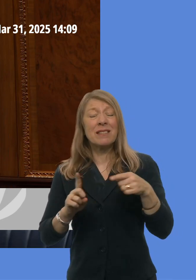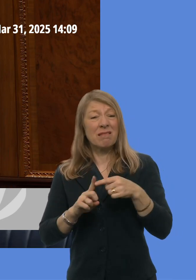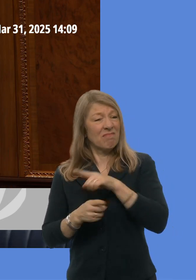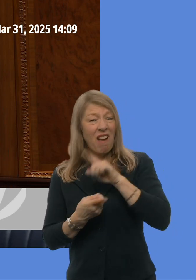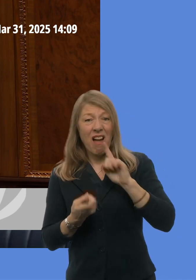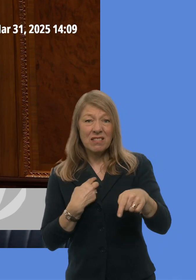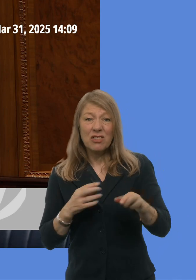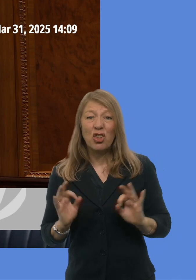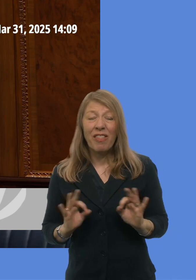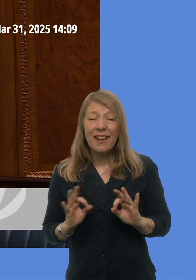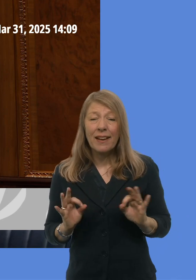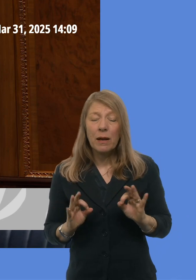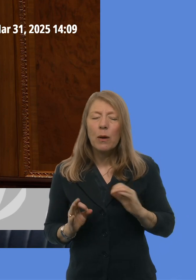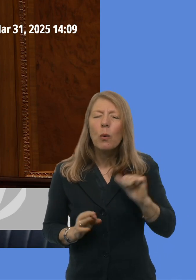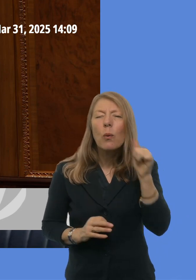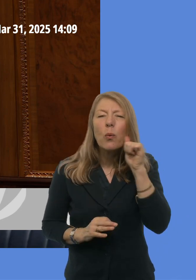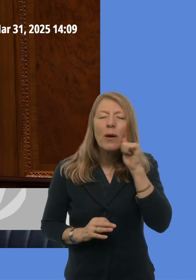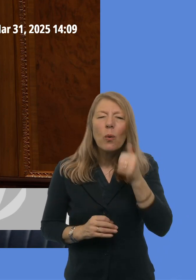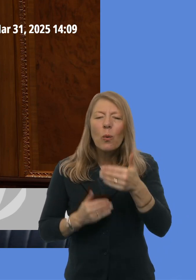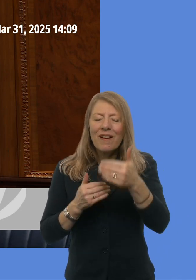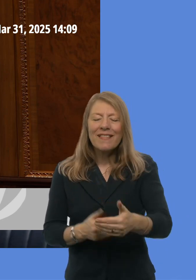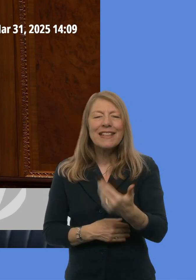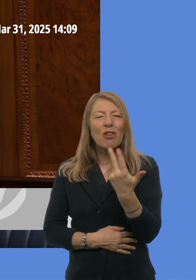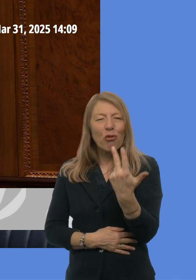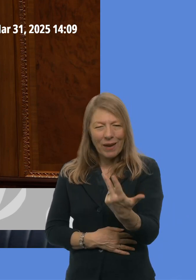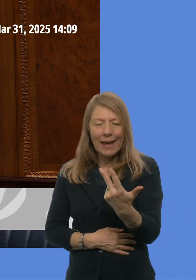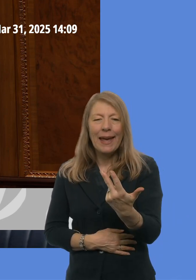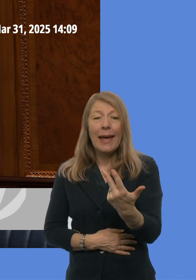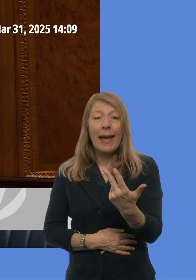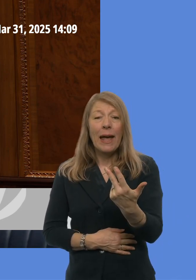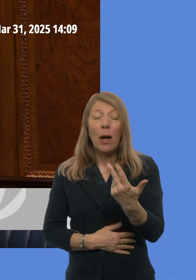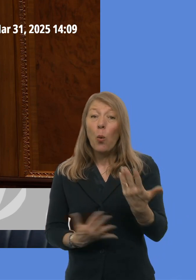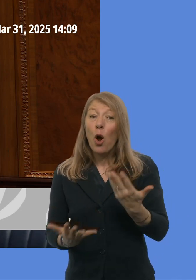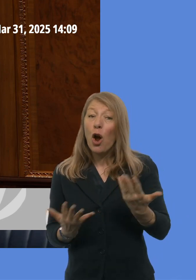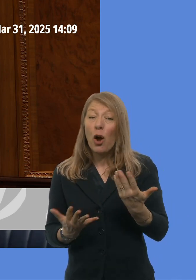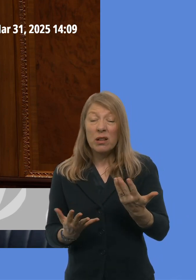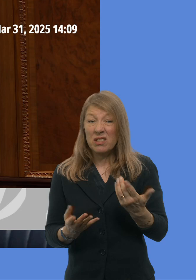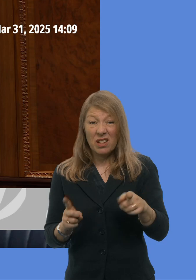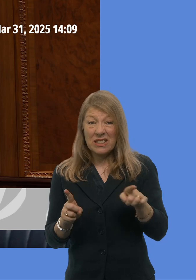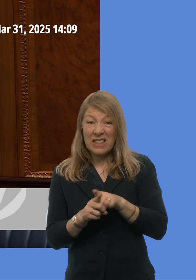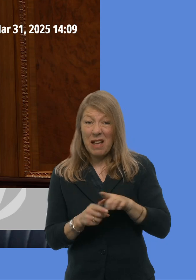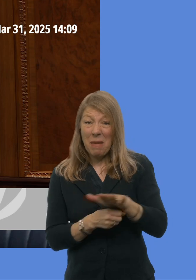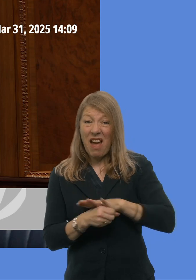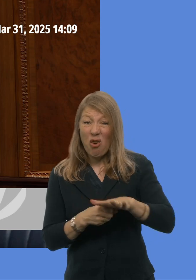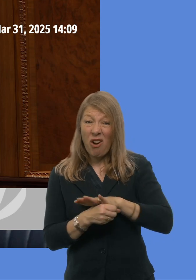is going to concentrate on the same eight areas as phase 1 and phase 2 did. At what point will we look to move